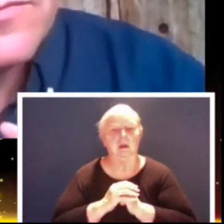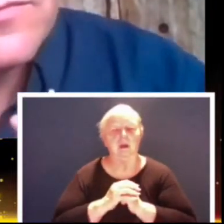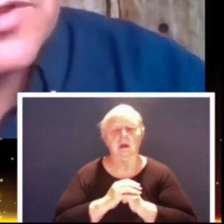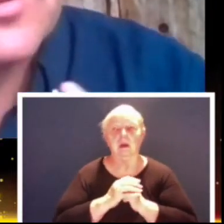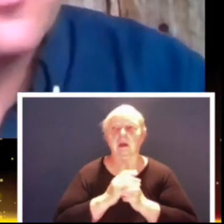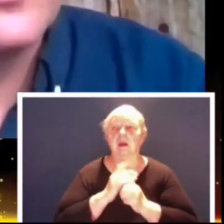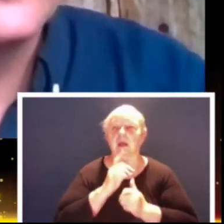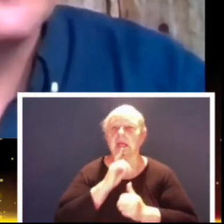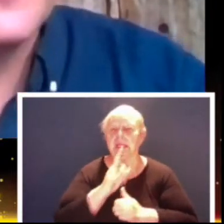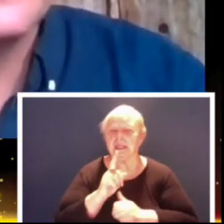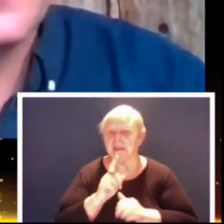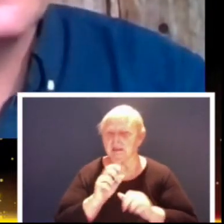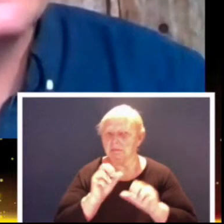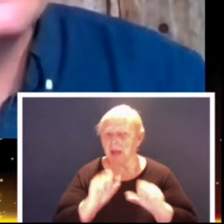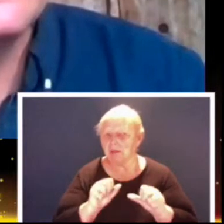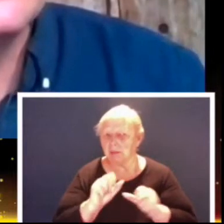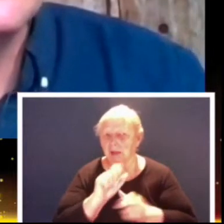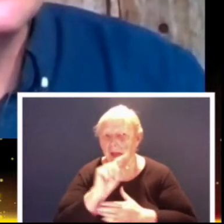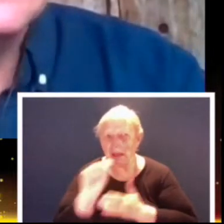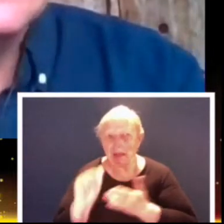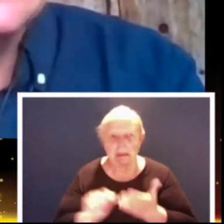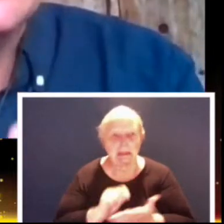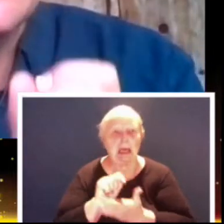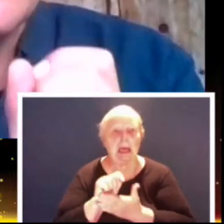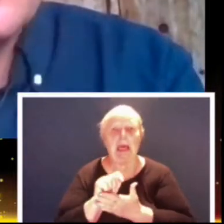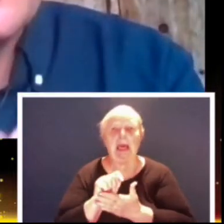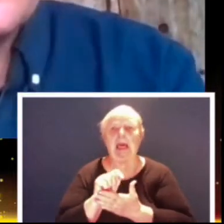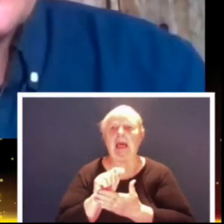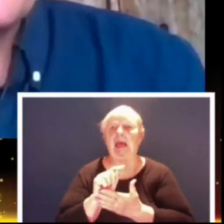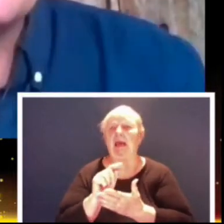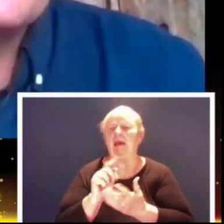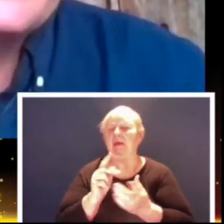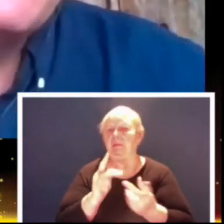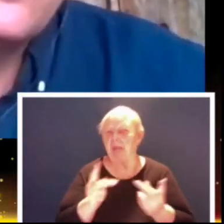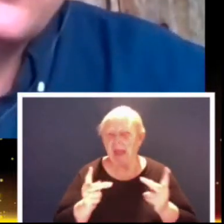just focus and make that sort of a supreme goal?